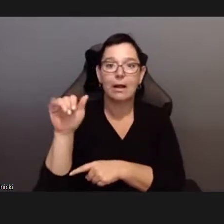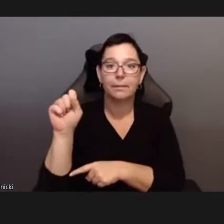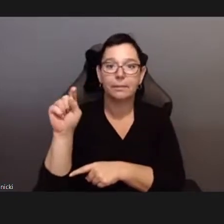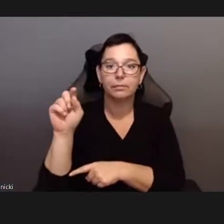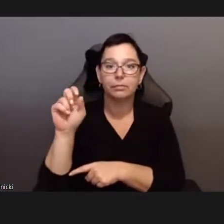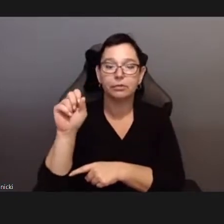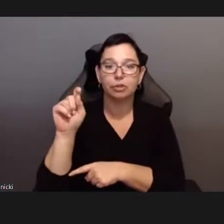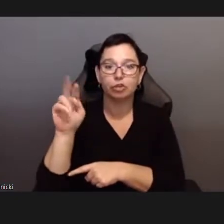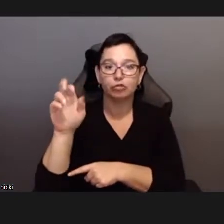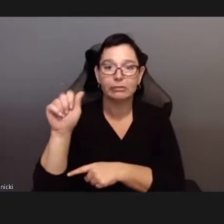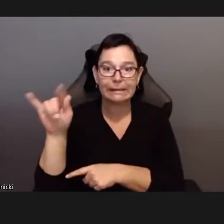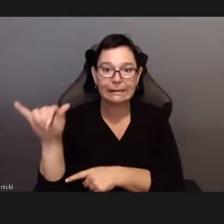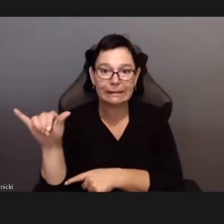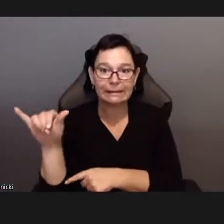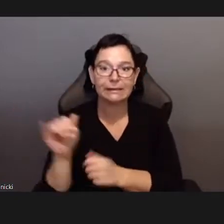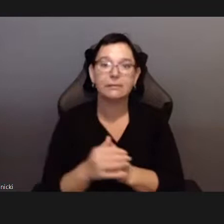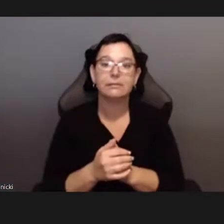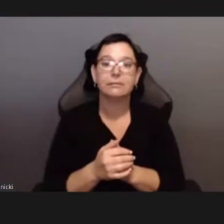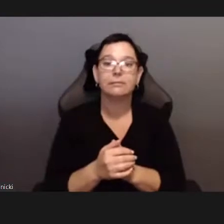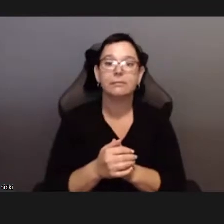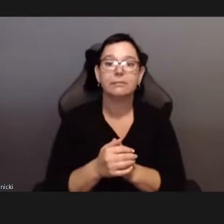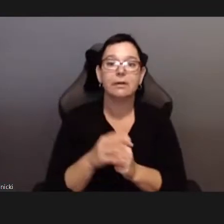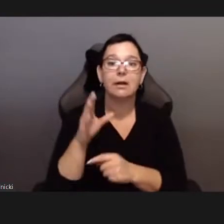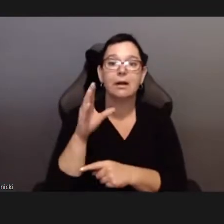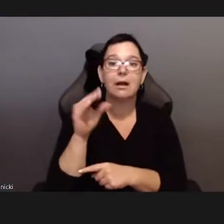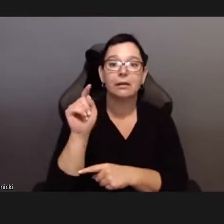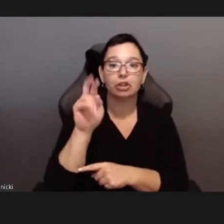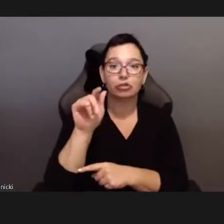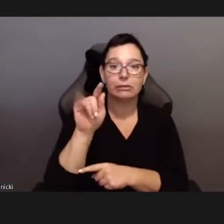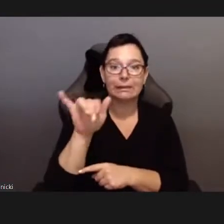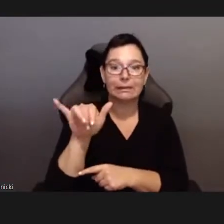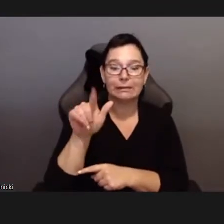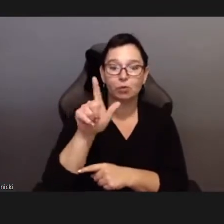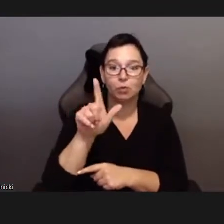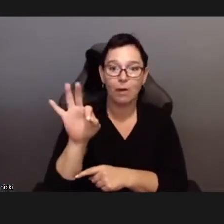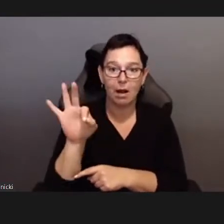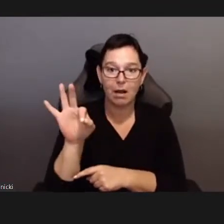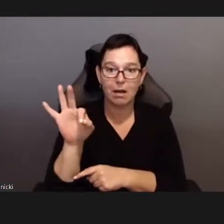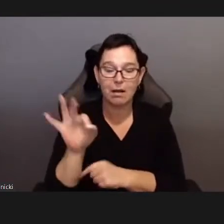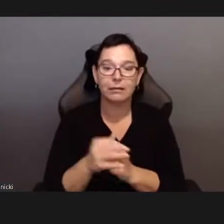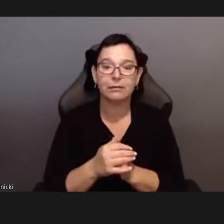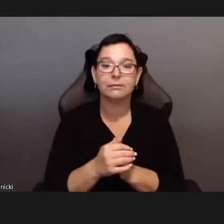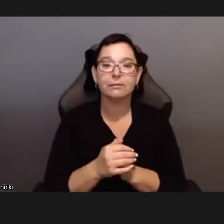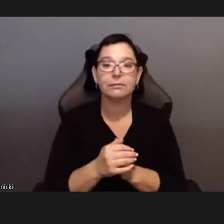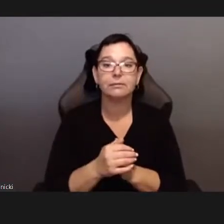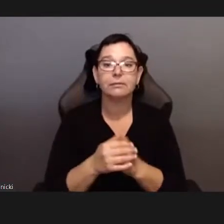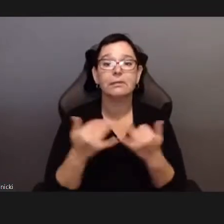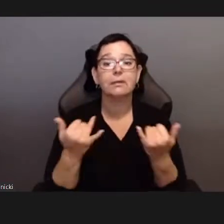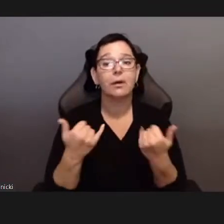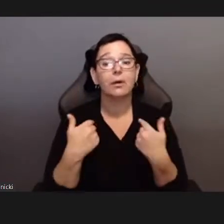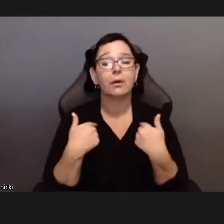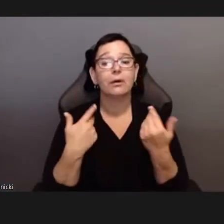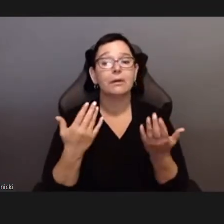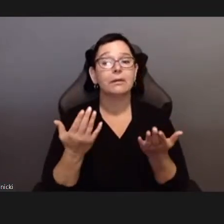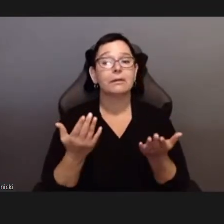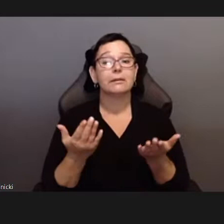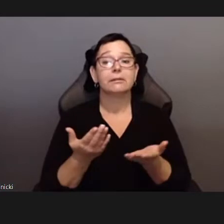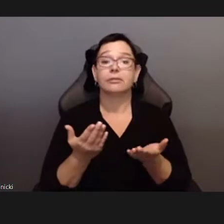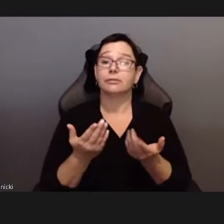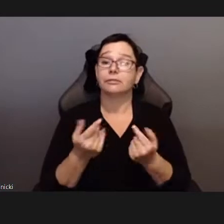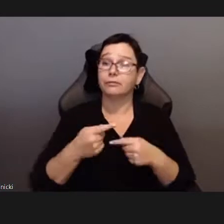We are surrounded by Treaty 13a,